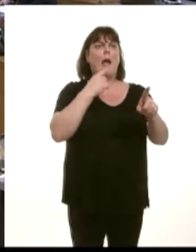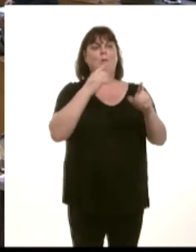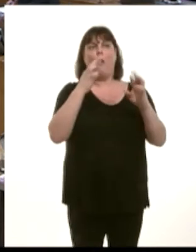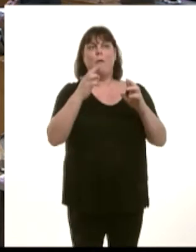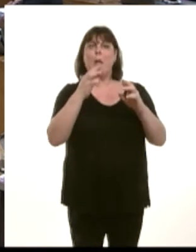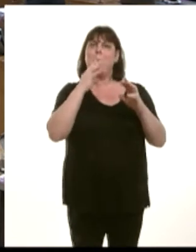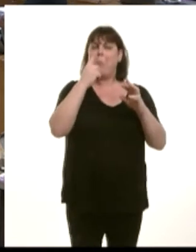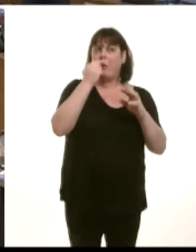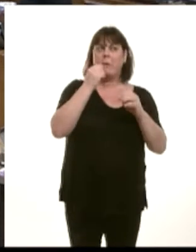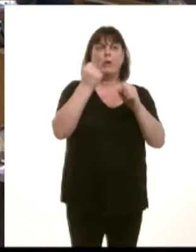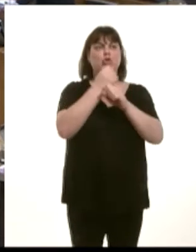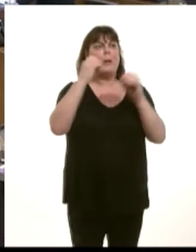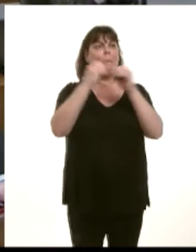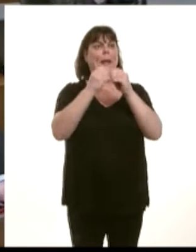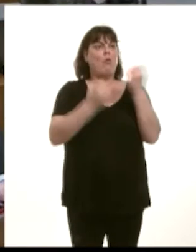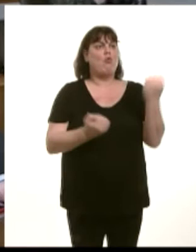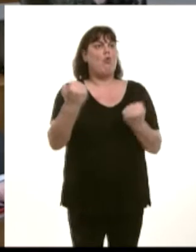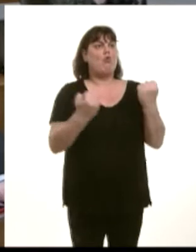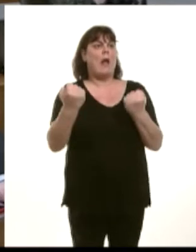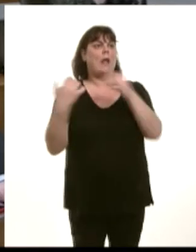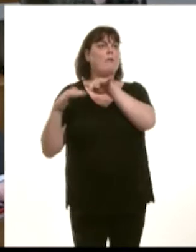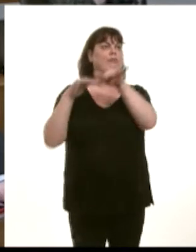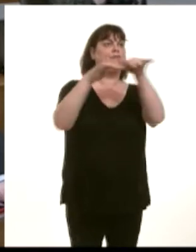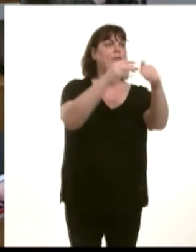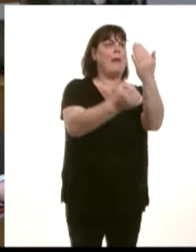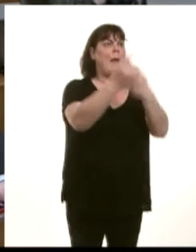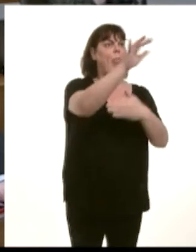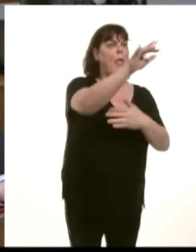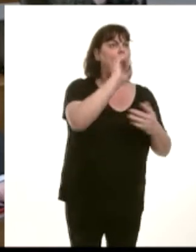Carwyn Jones: Well, I would say that we’ve already done that, of course.